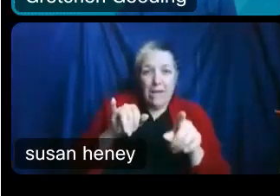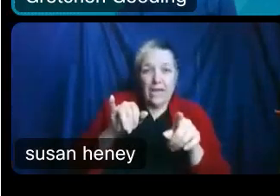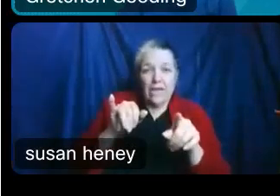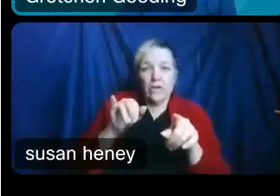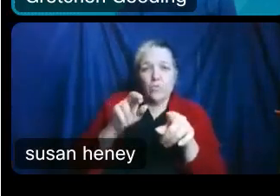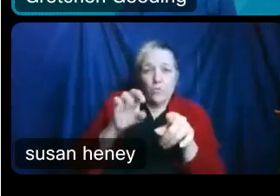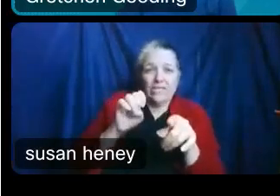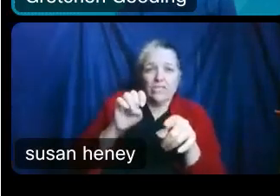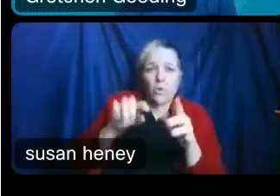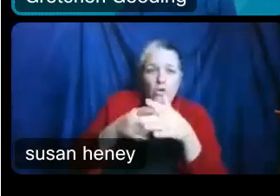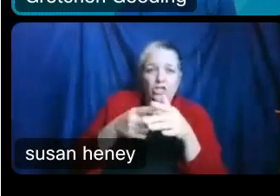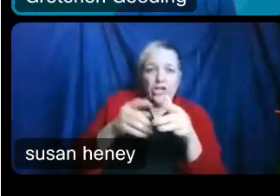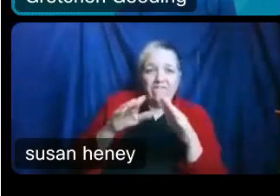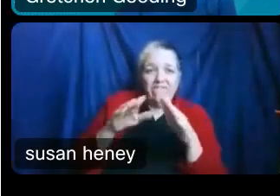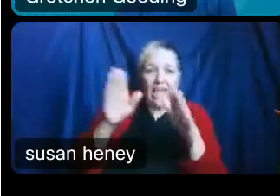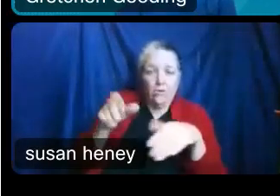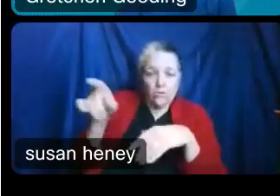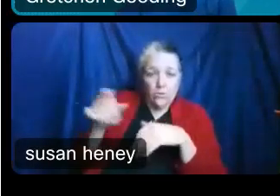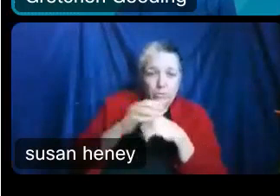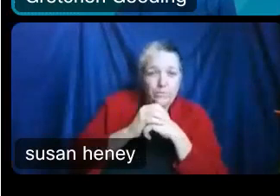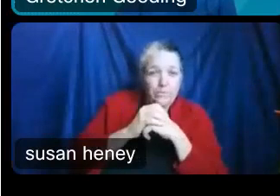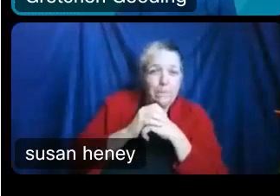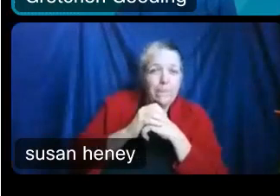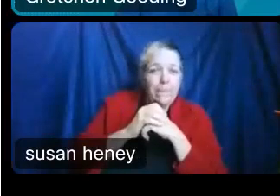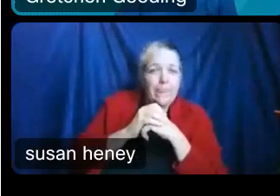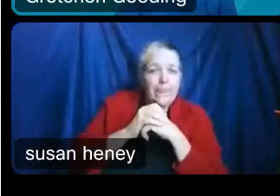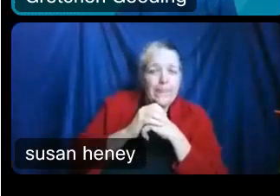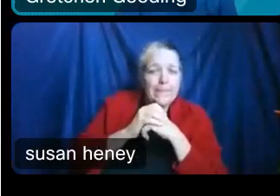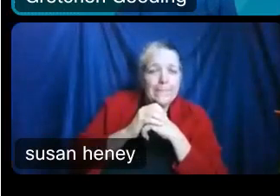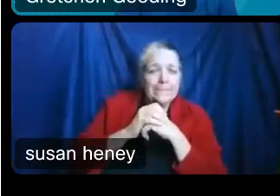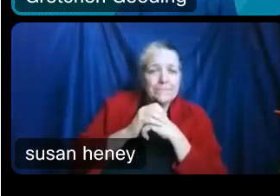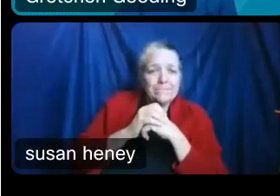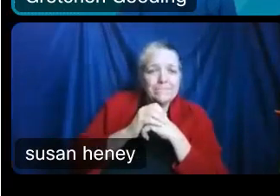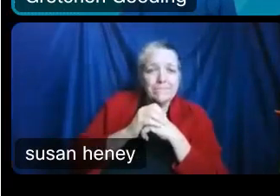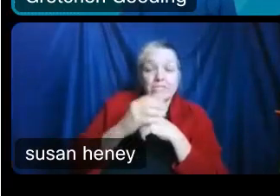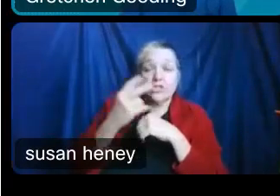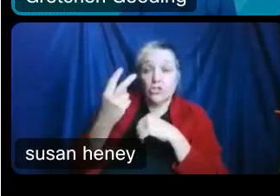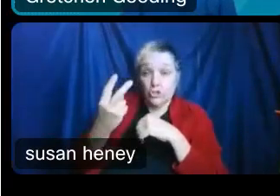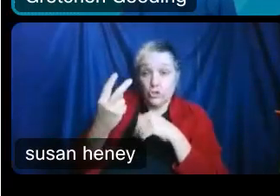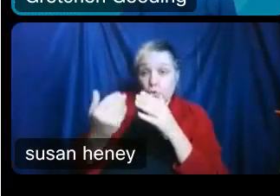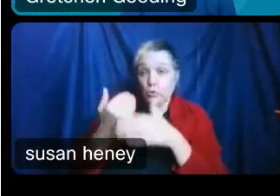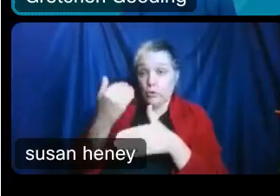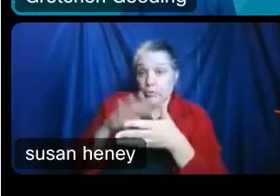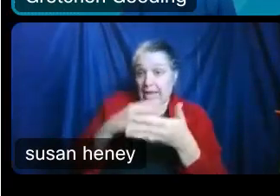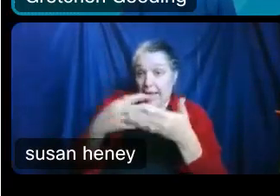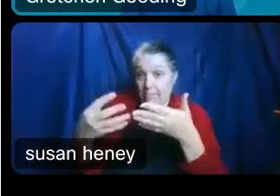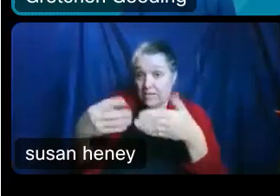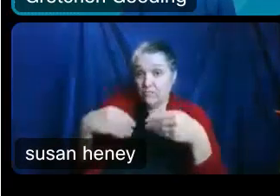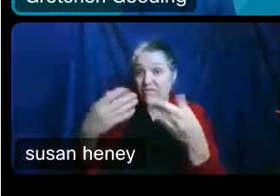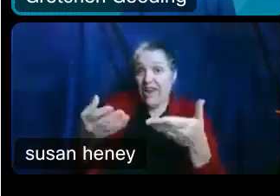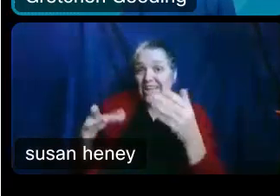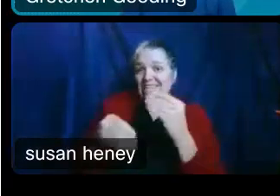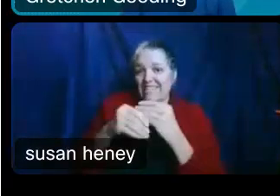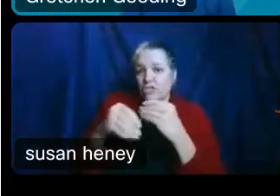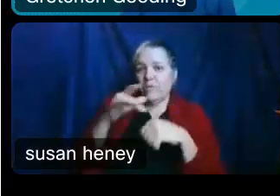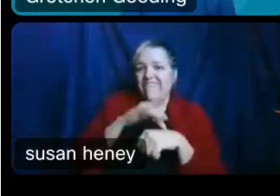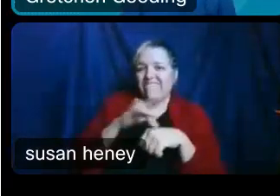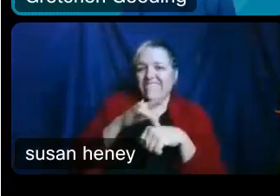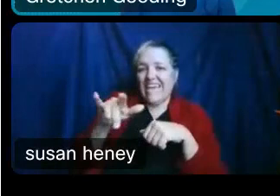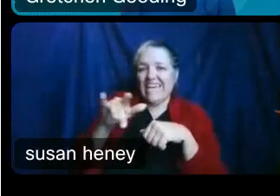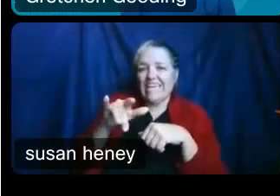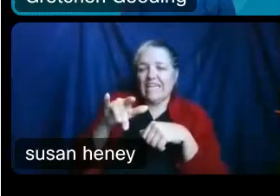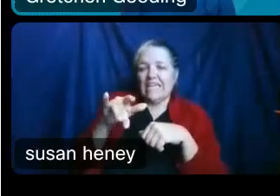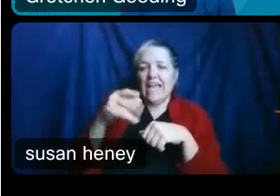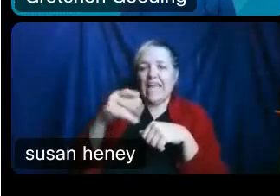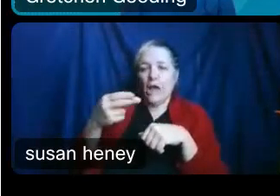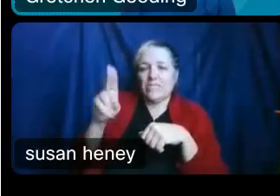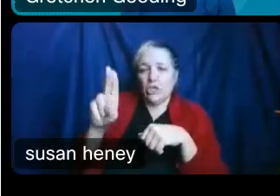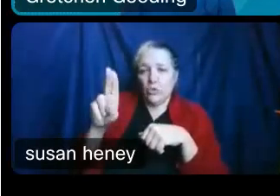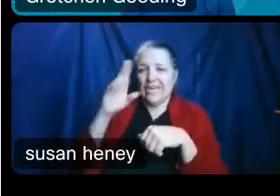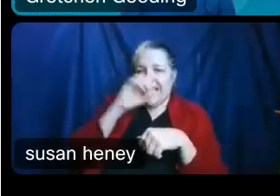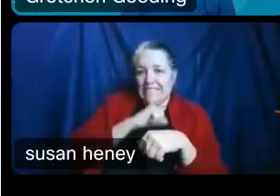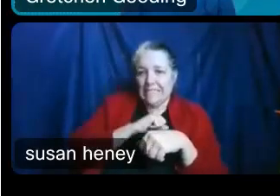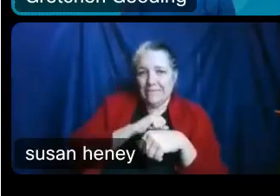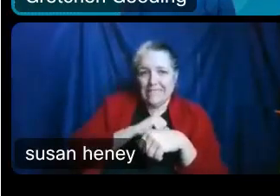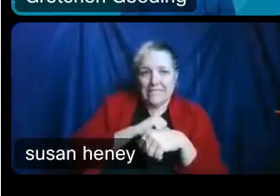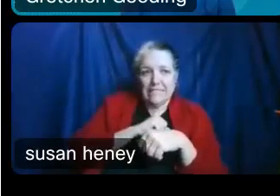Two new tables provide additional estimates for vacant housing units. B25136 provides